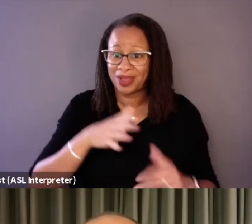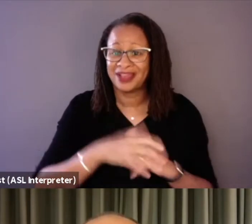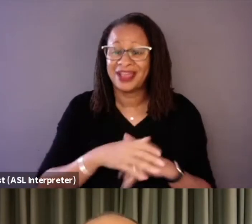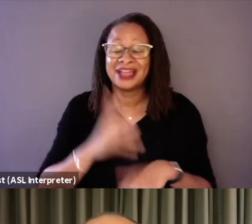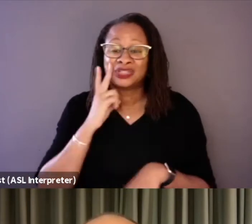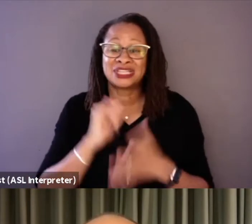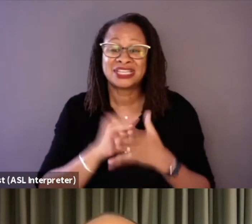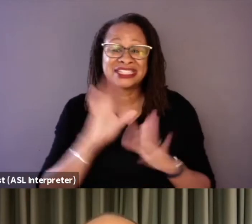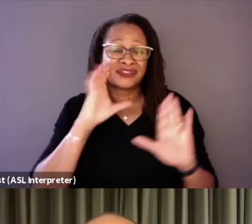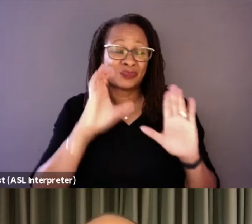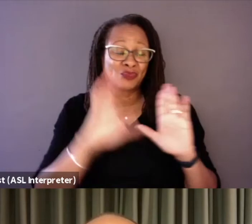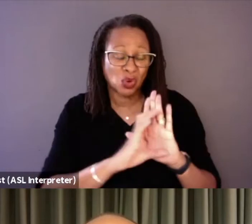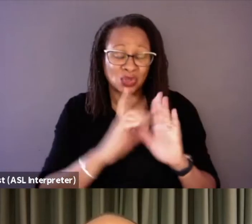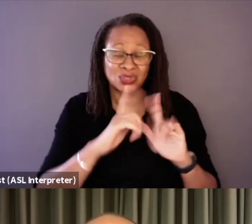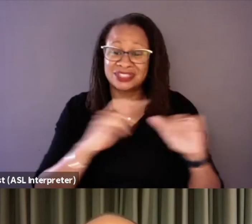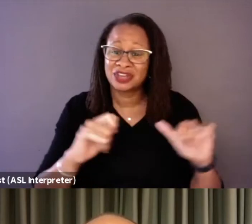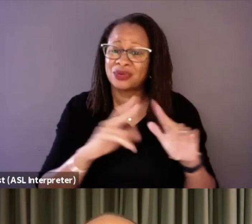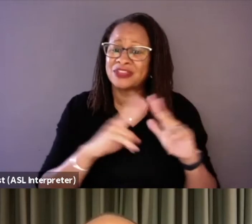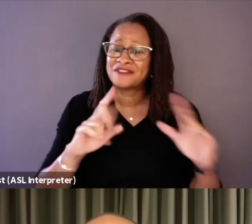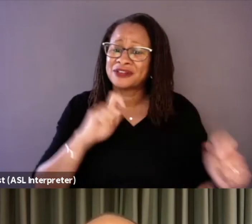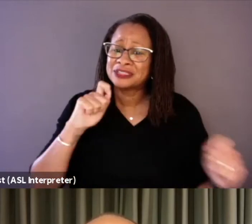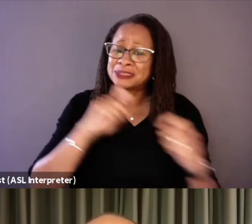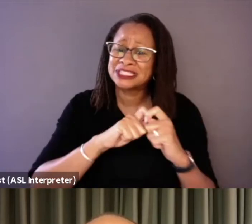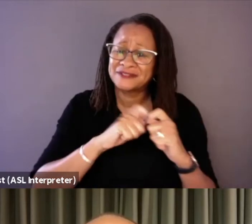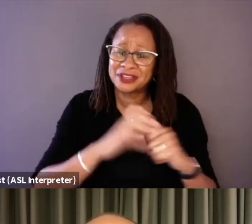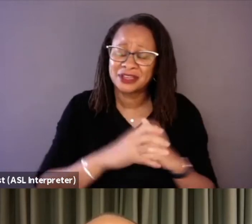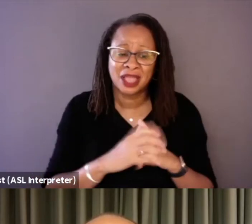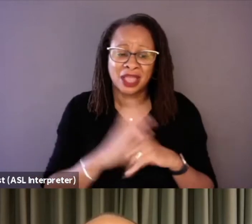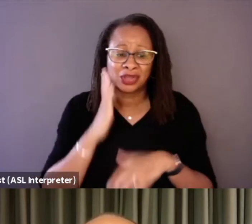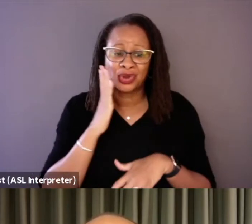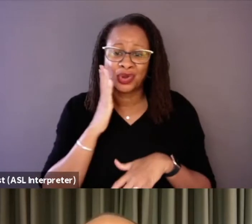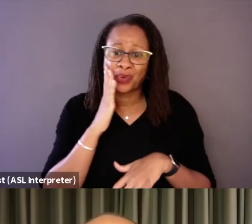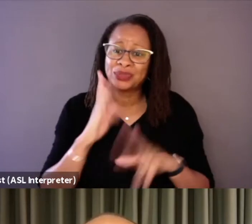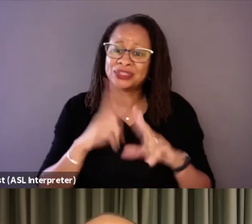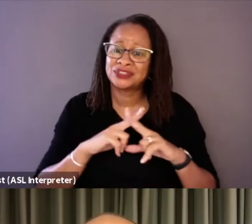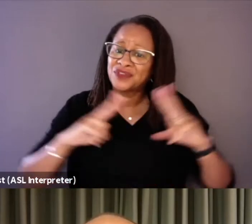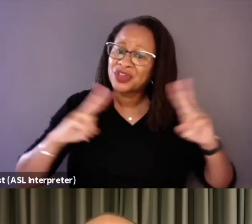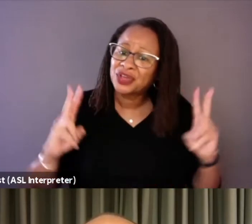and you can tell it's very meticulous in a way.